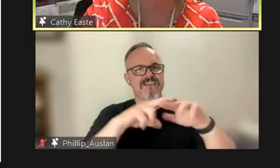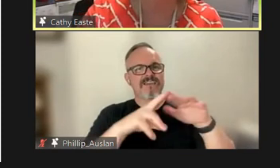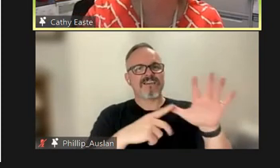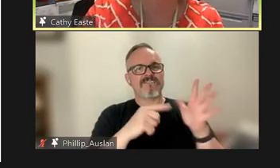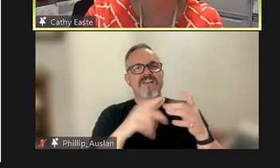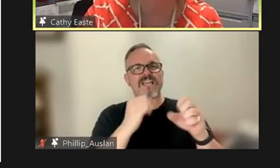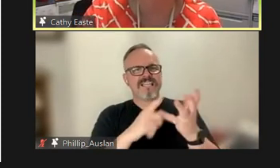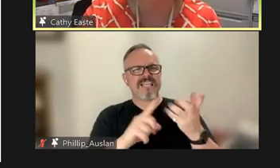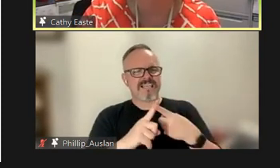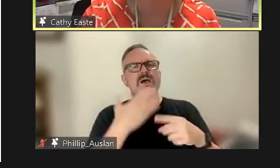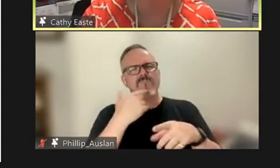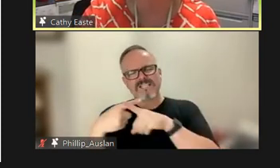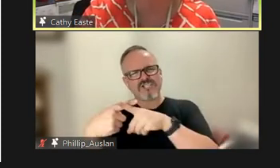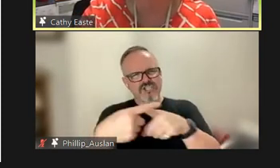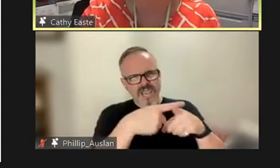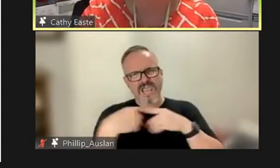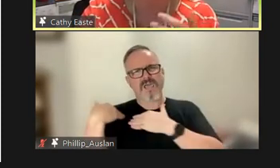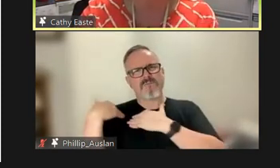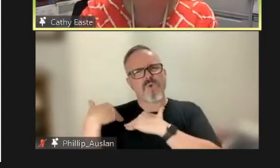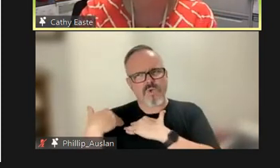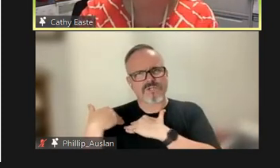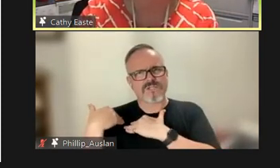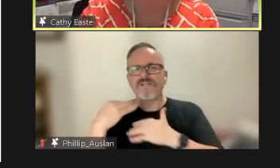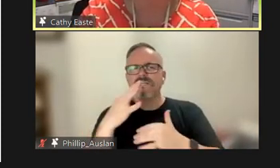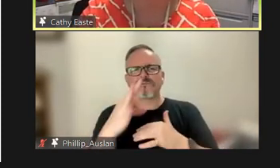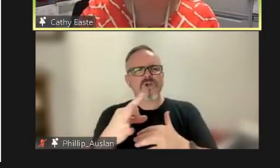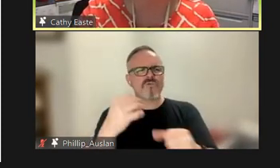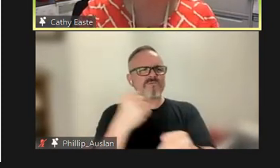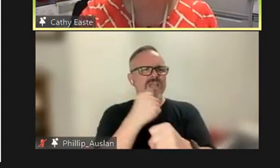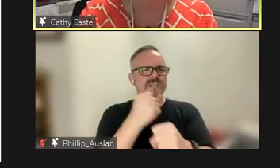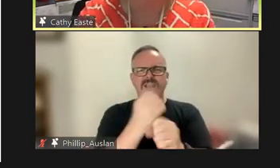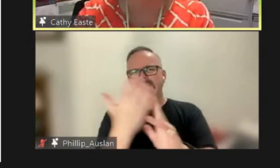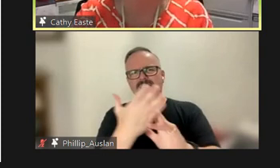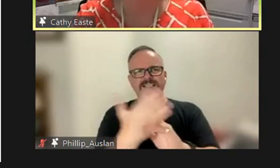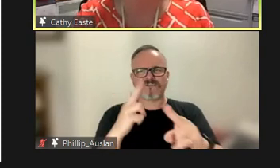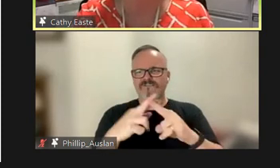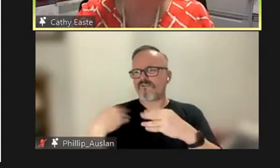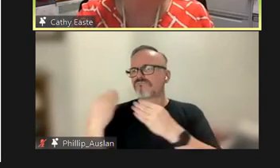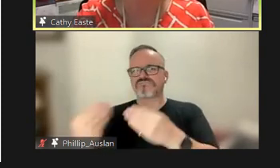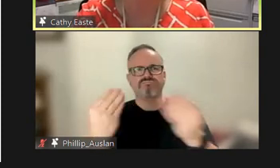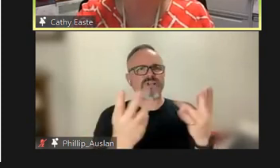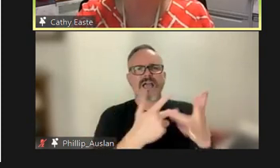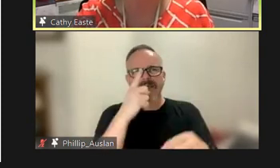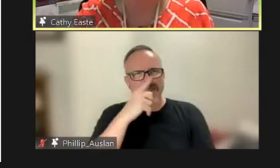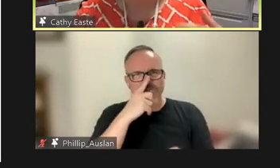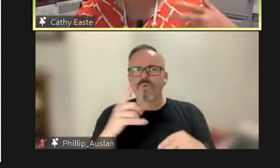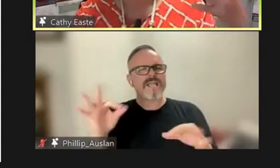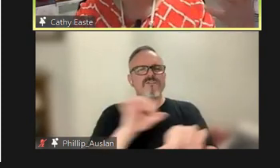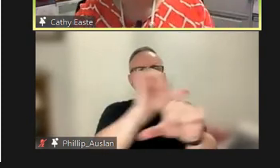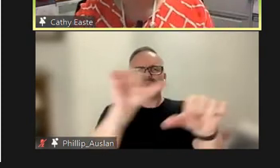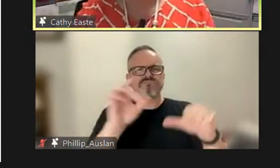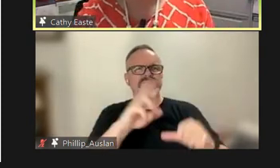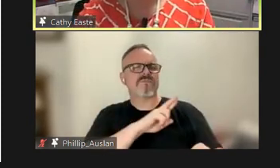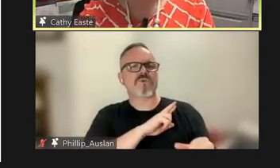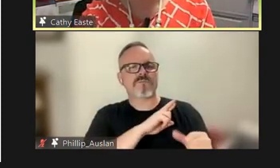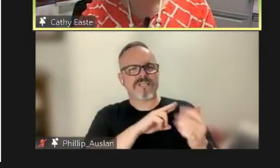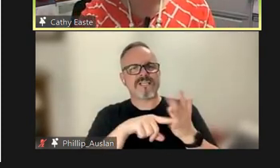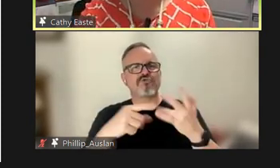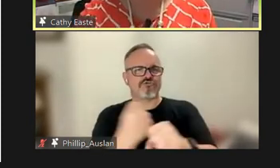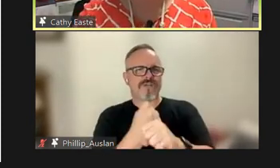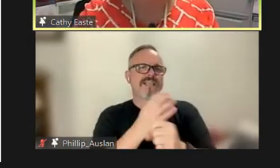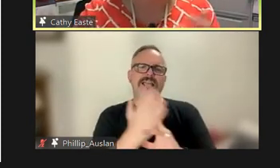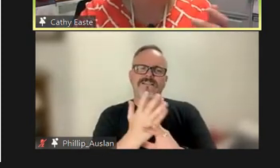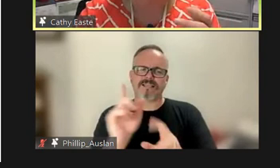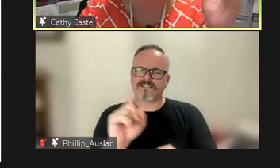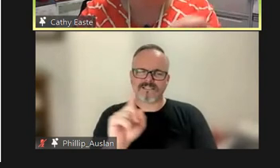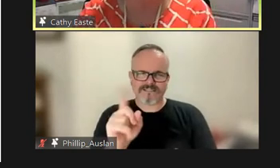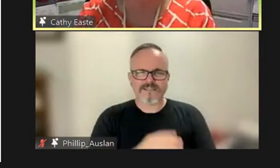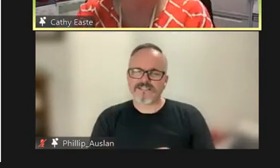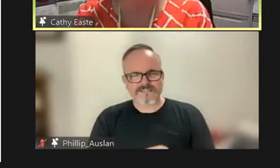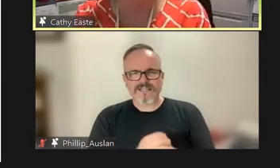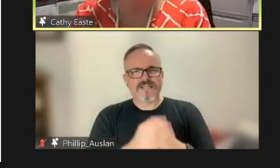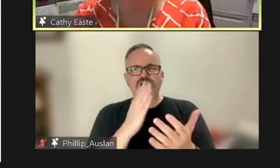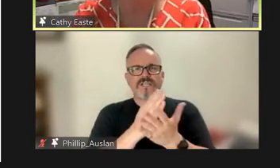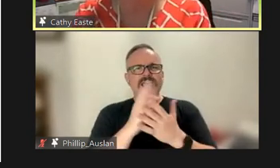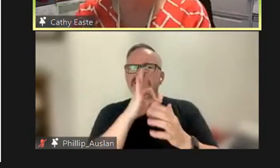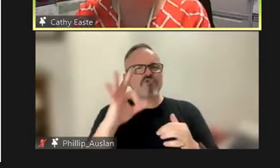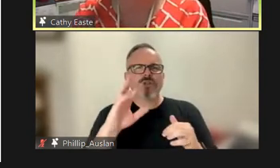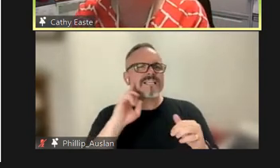Don't put the creating access on everybody else. It's not the deaf person's responsibility, sorry,